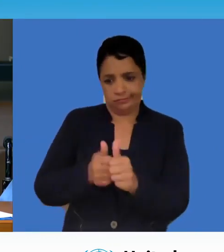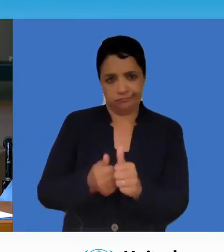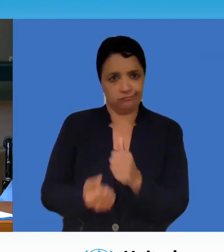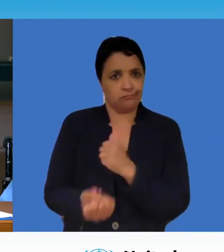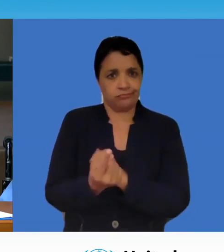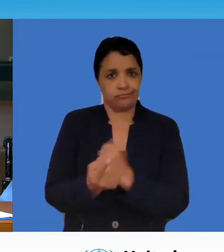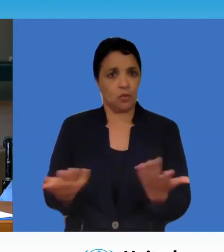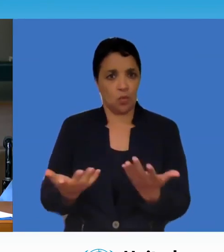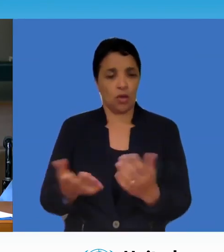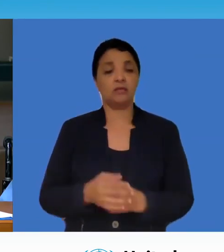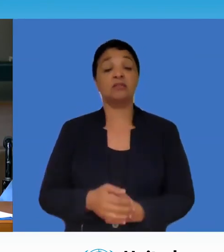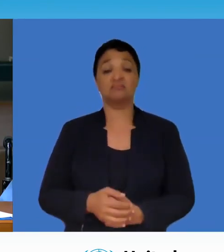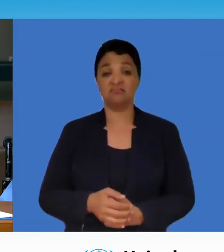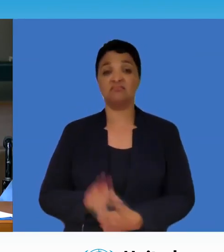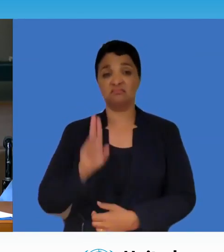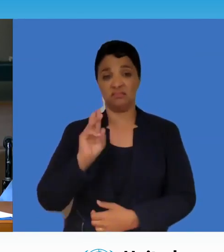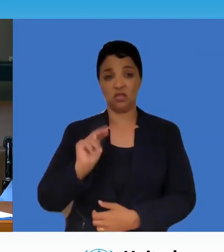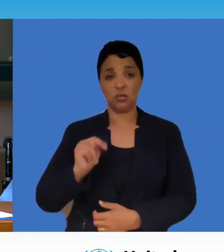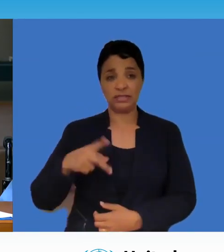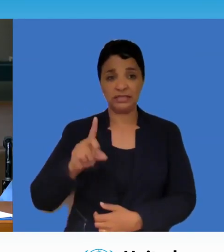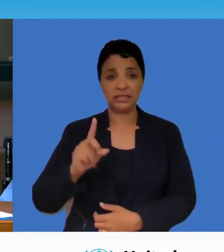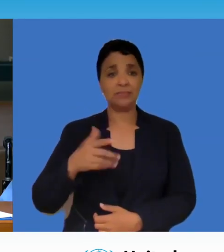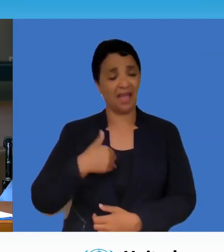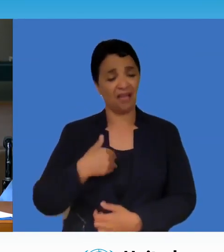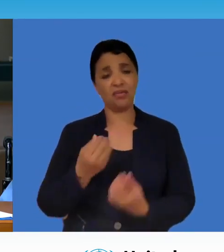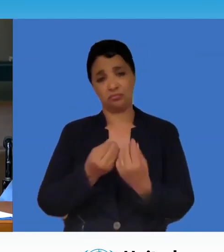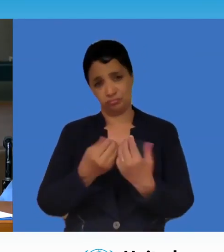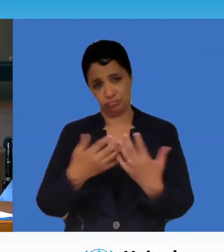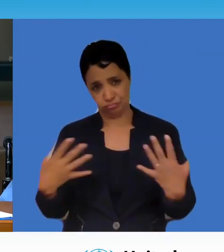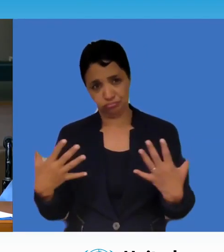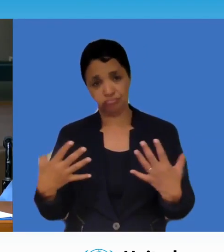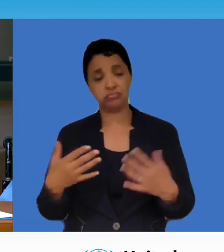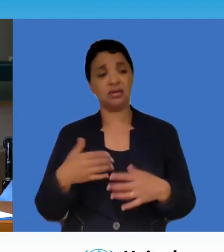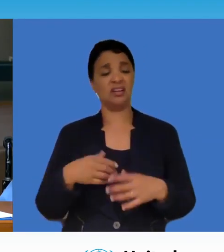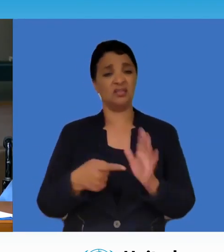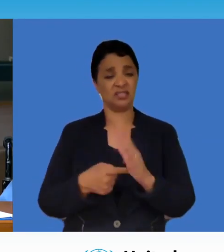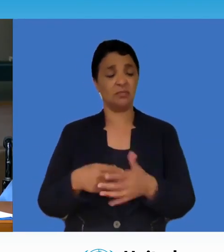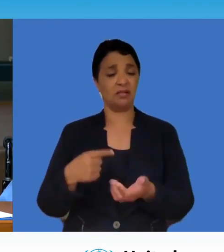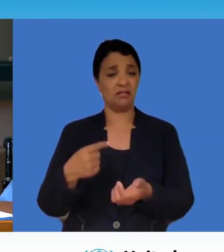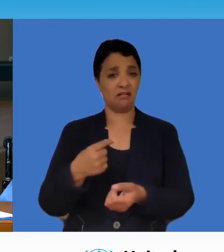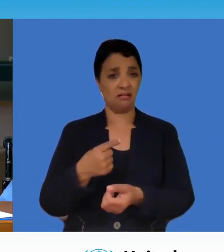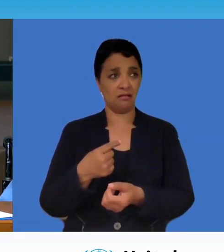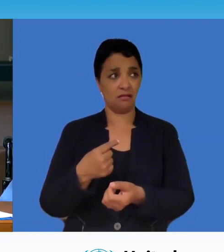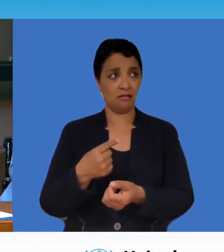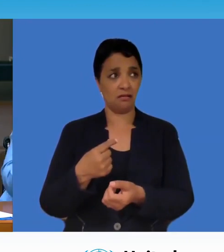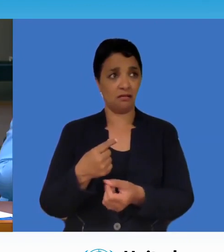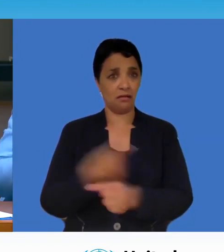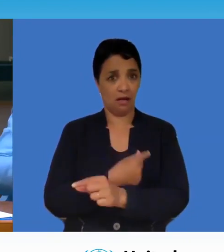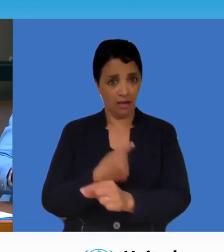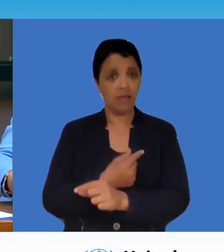opportunities again at undp we have a number of examples in Turkmenistan for example in Ghana we